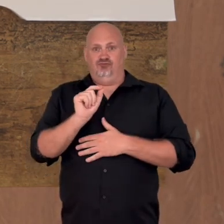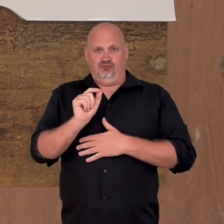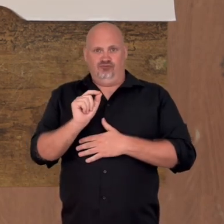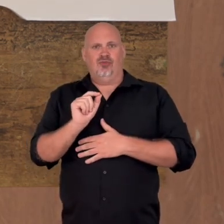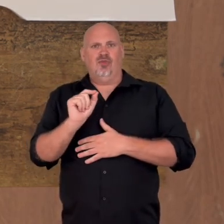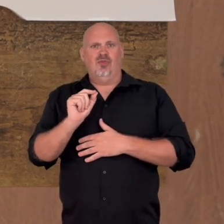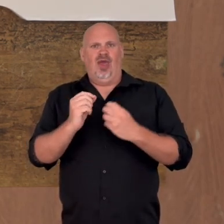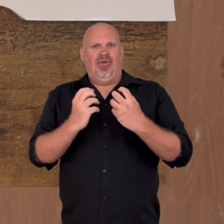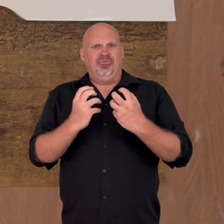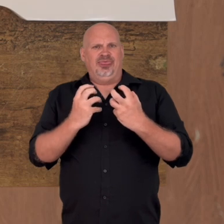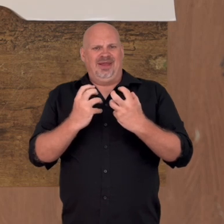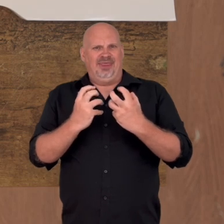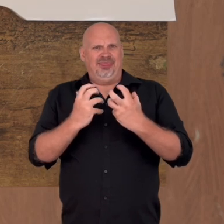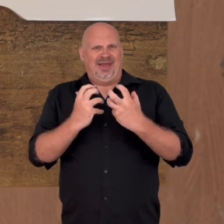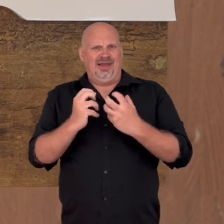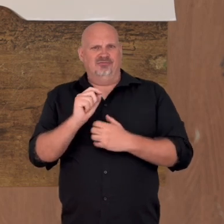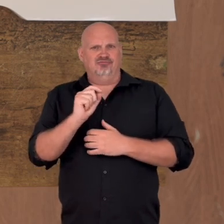we did it well now we thicken the flower